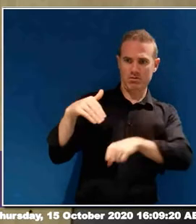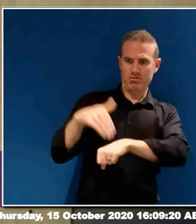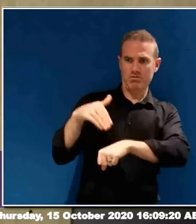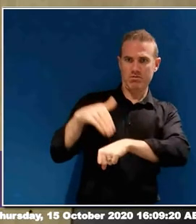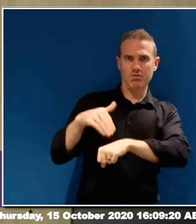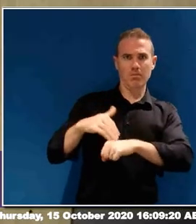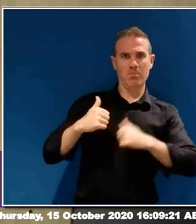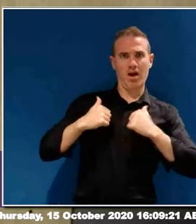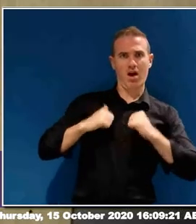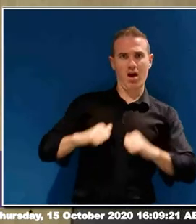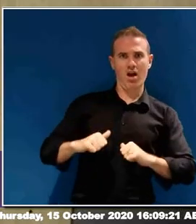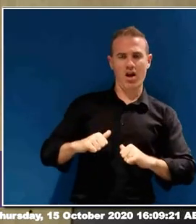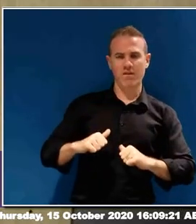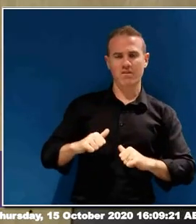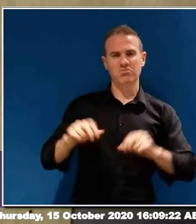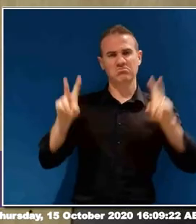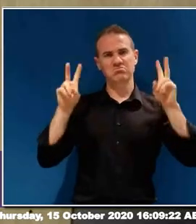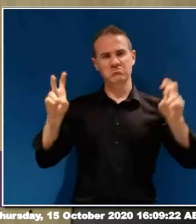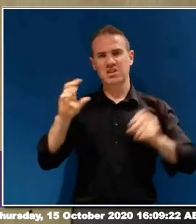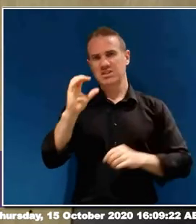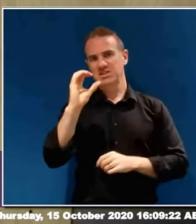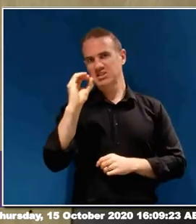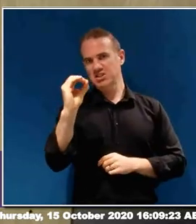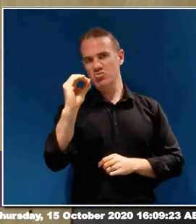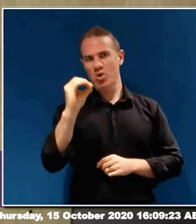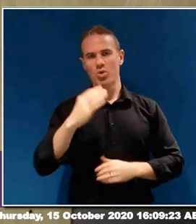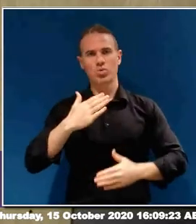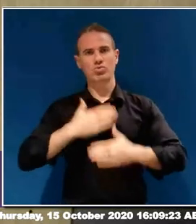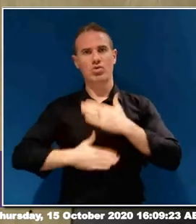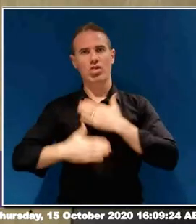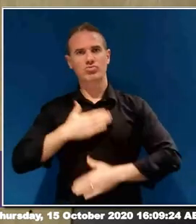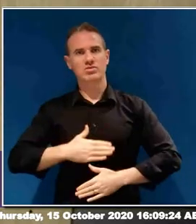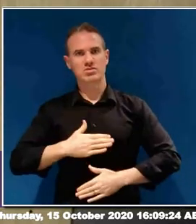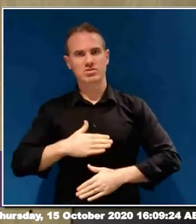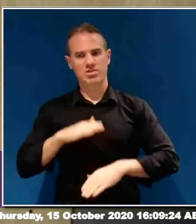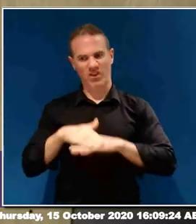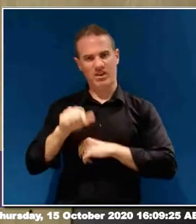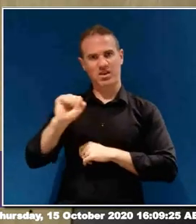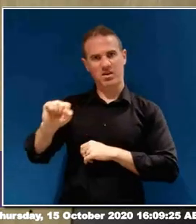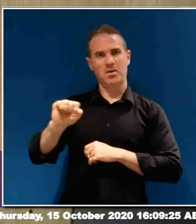OK, so the term "zero tolerance" is often invoked,